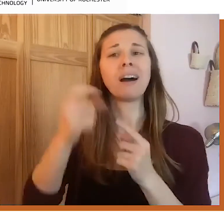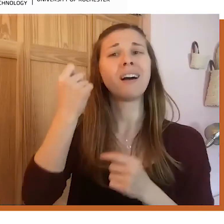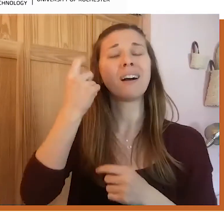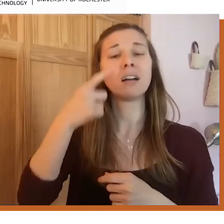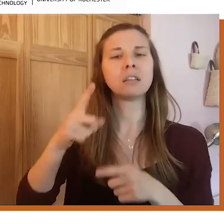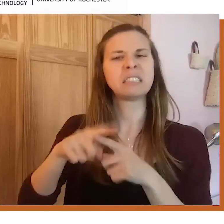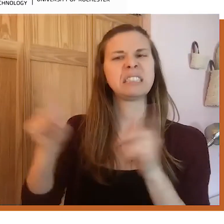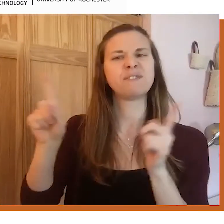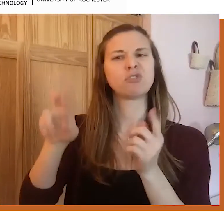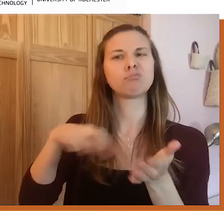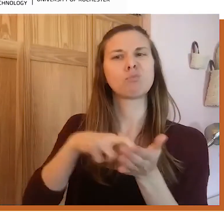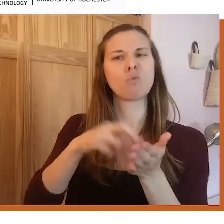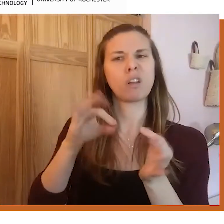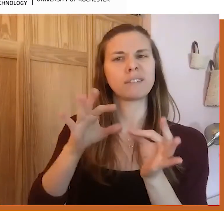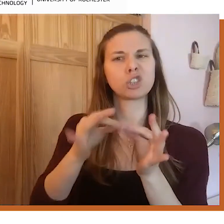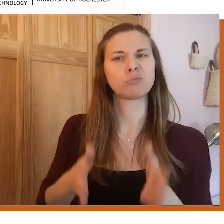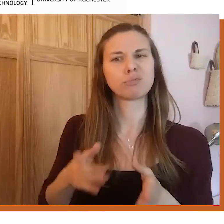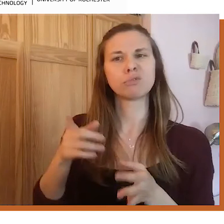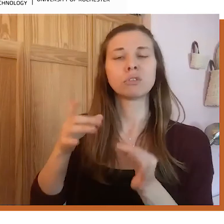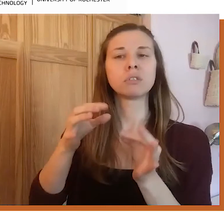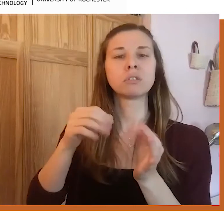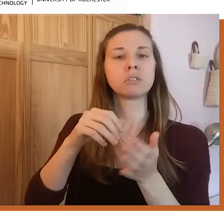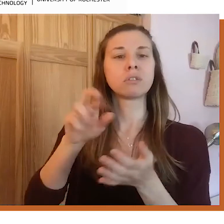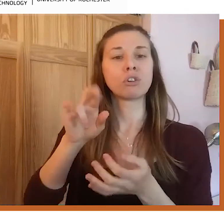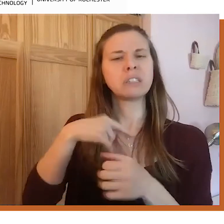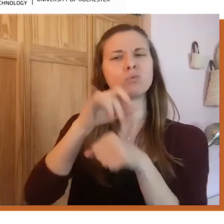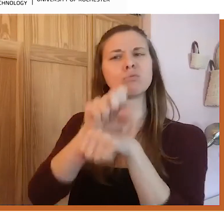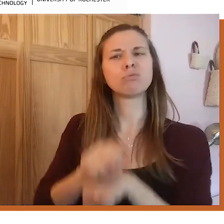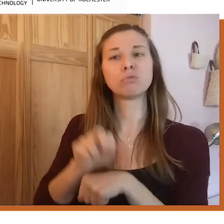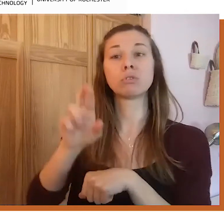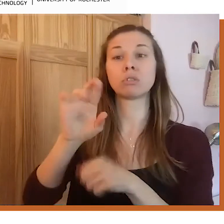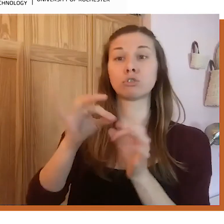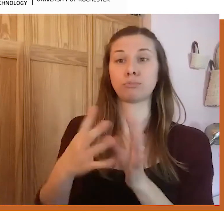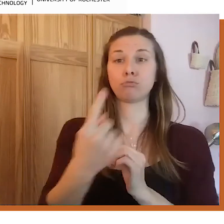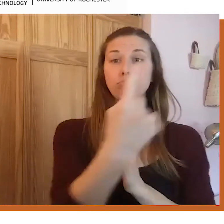at RIT, but in medical school, the interpreters took a different role than I was used to.